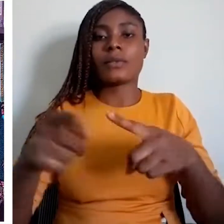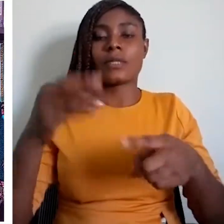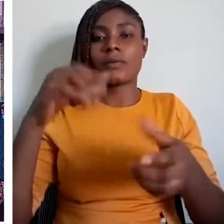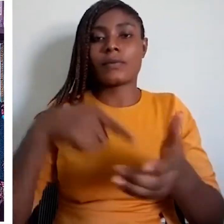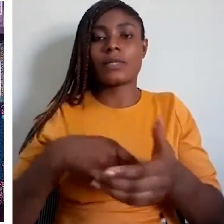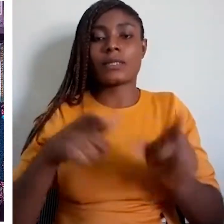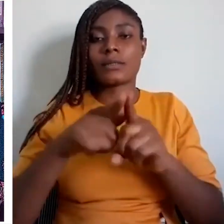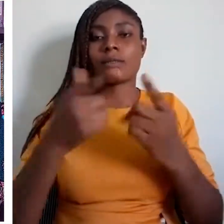4.